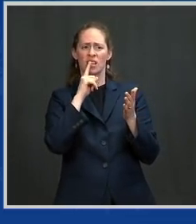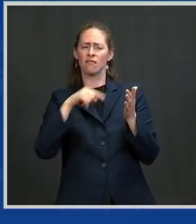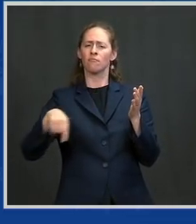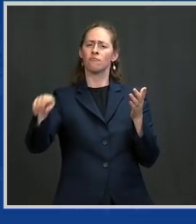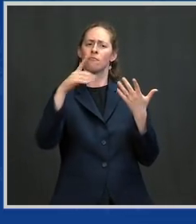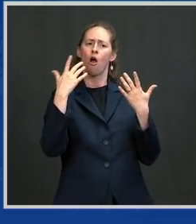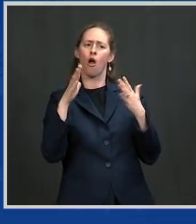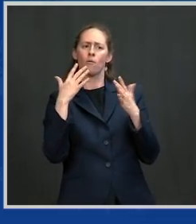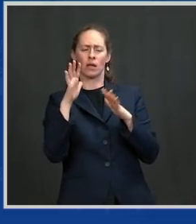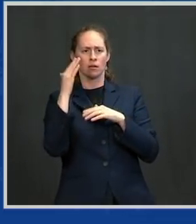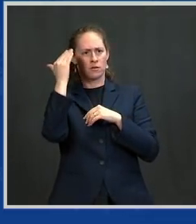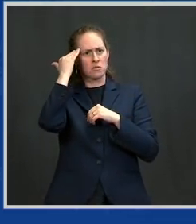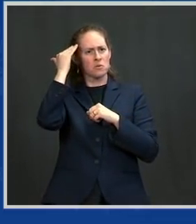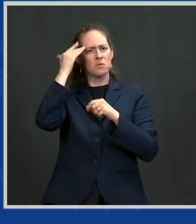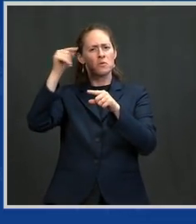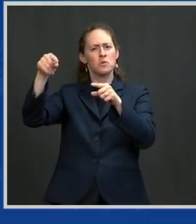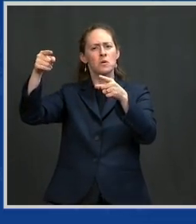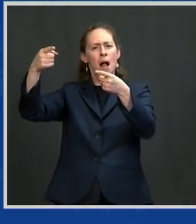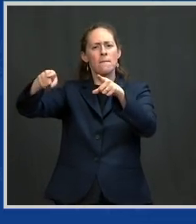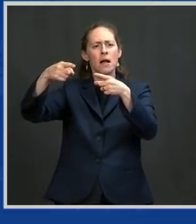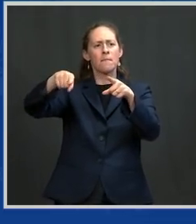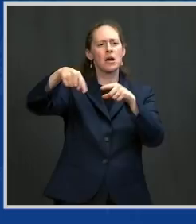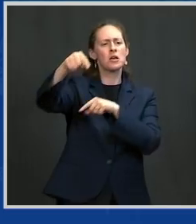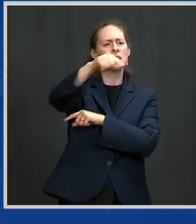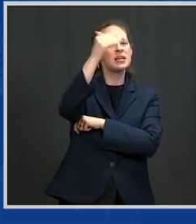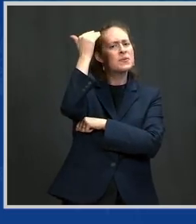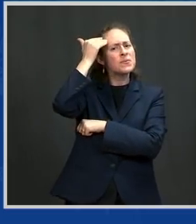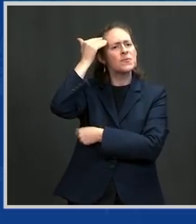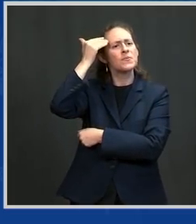know, generically, the character of the American people;